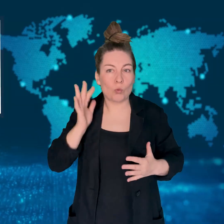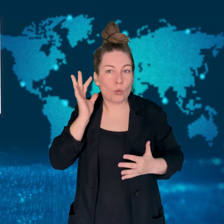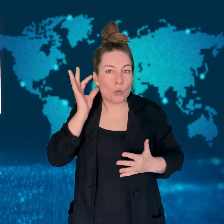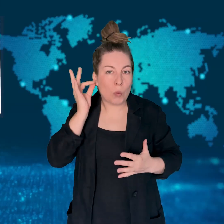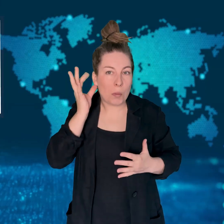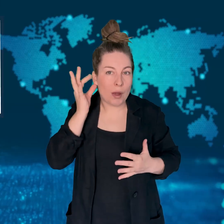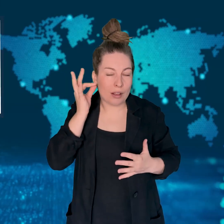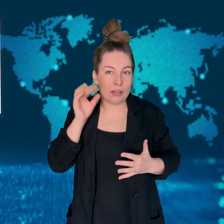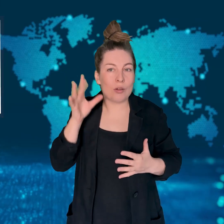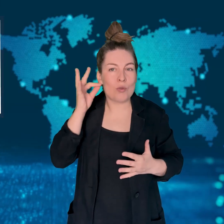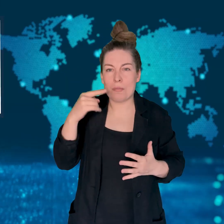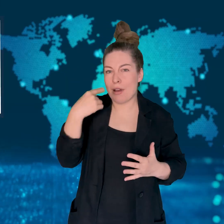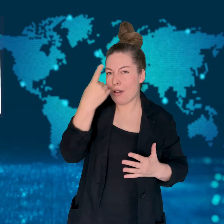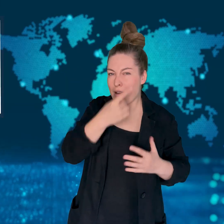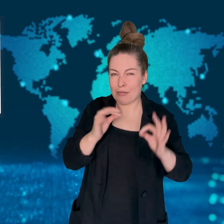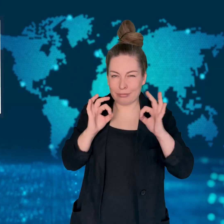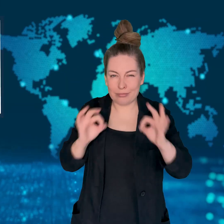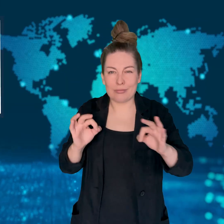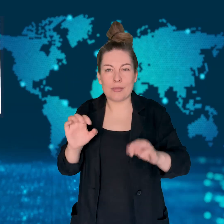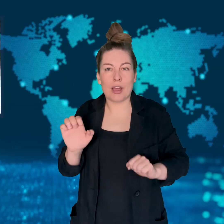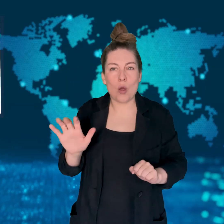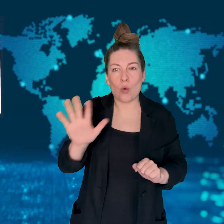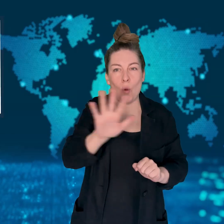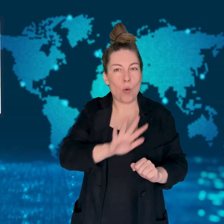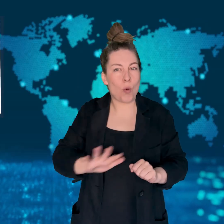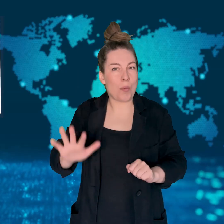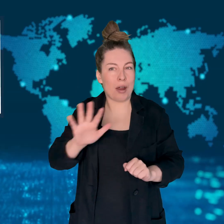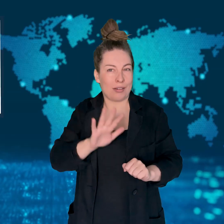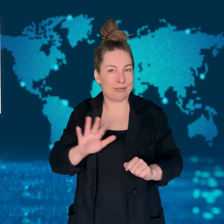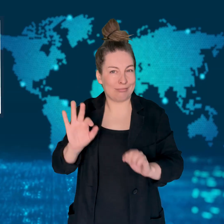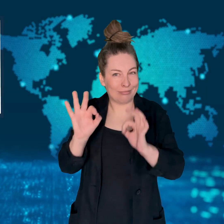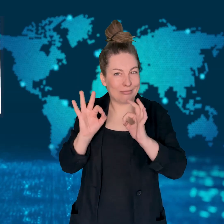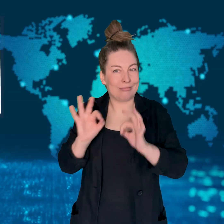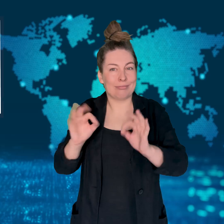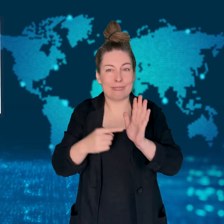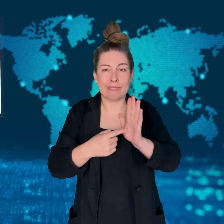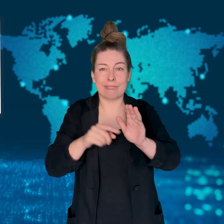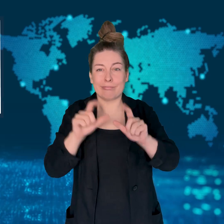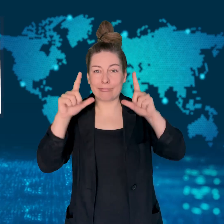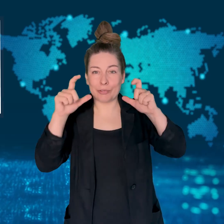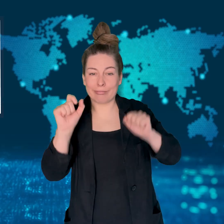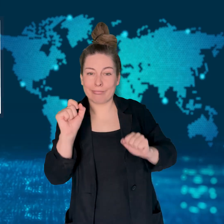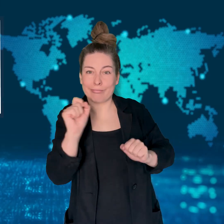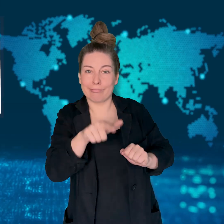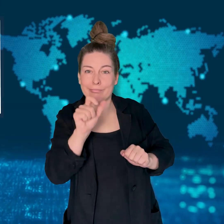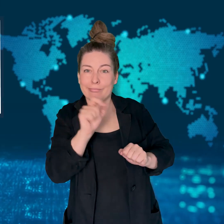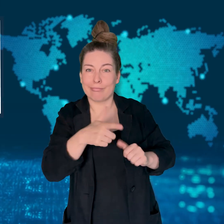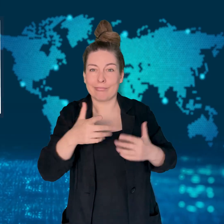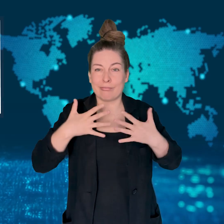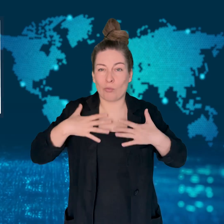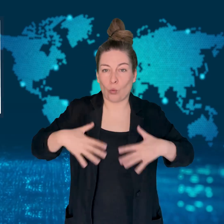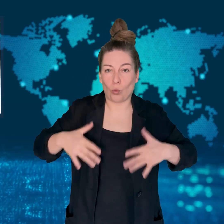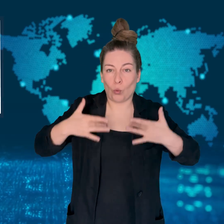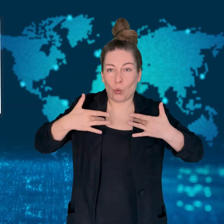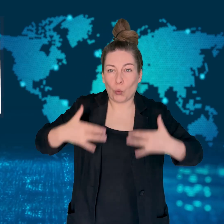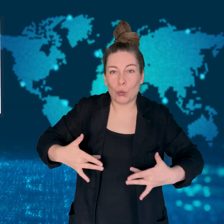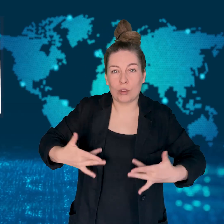After the boy shared photos of himself with them, they demanded that